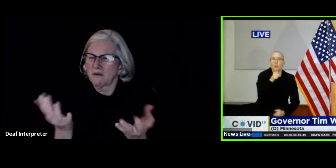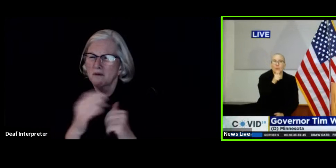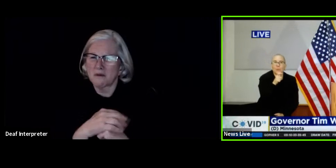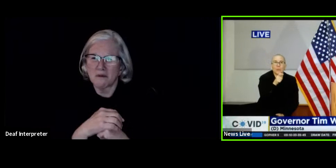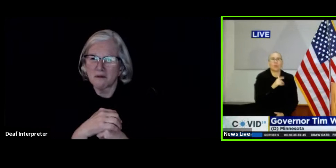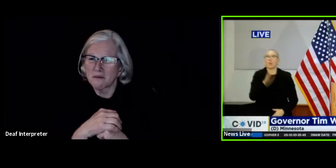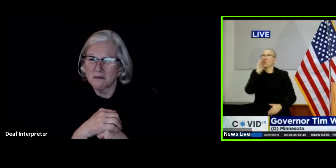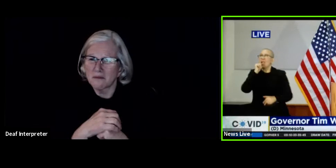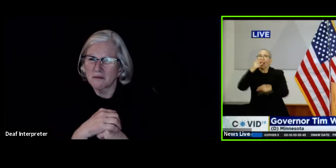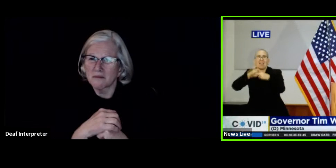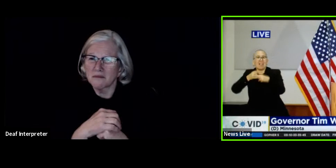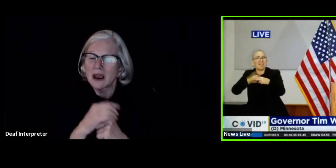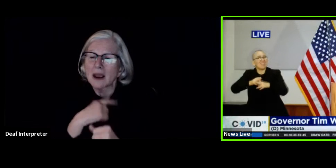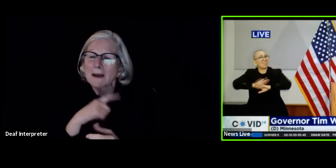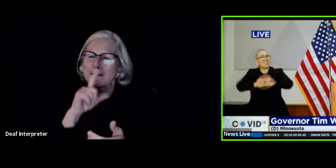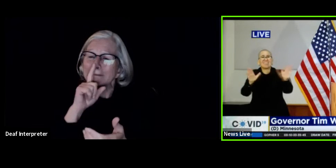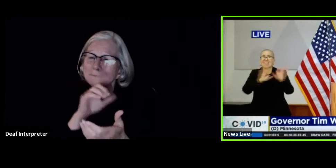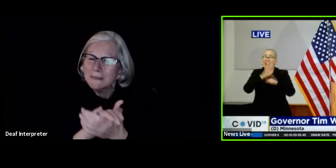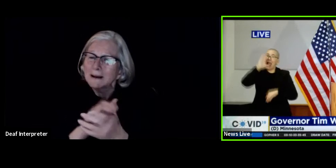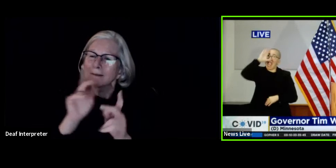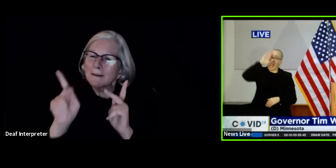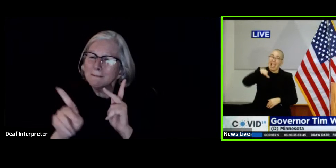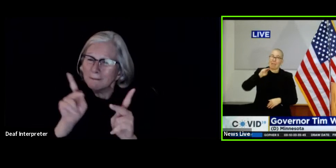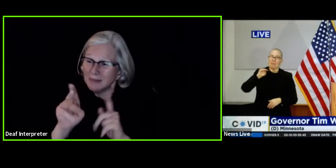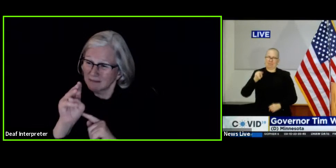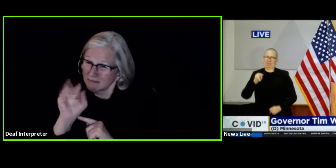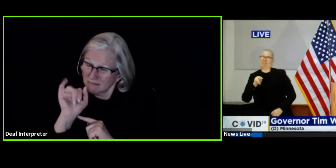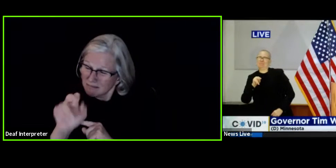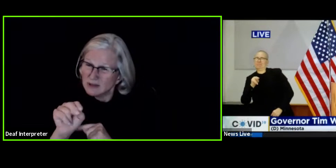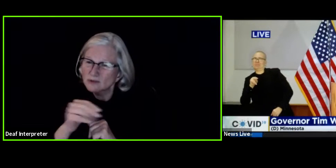OF MINNESOTANS ARE JUST NOT WILLFULLY PRETENDING THIS ISN'T REAL.